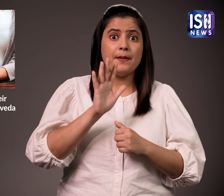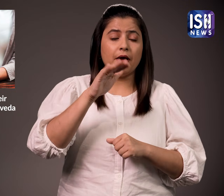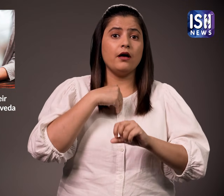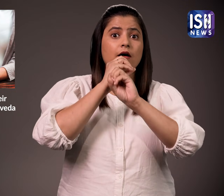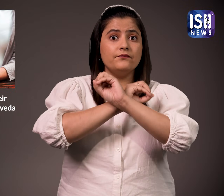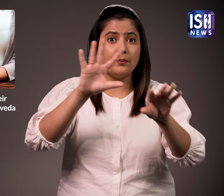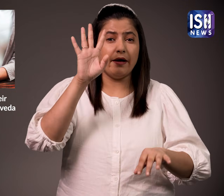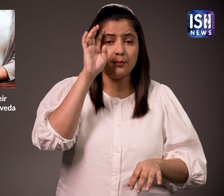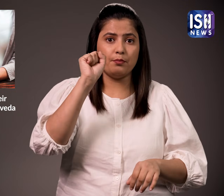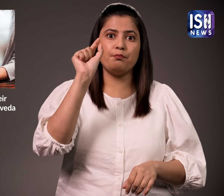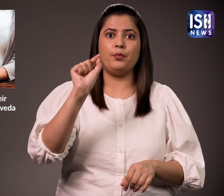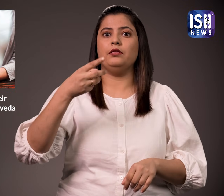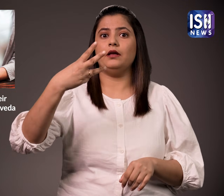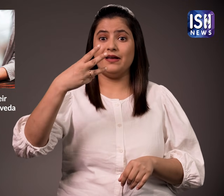But remember these 3 points.